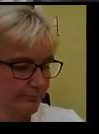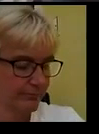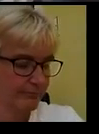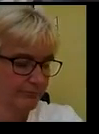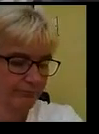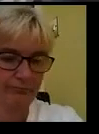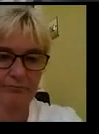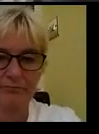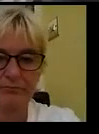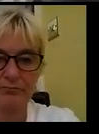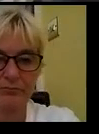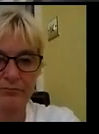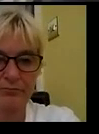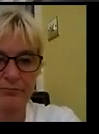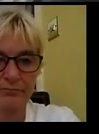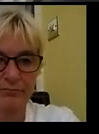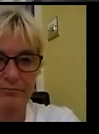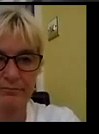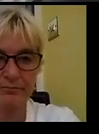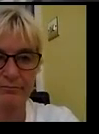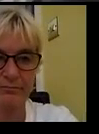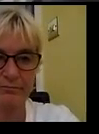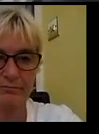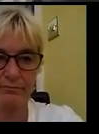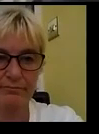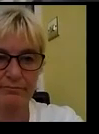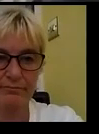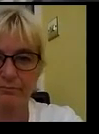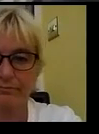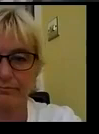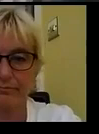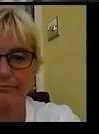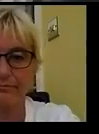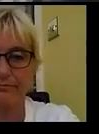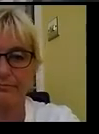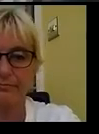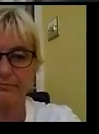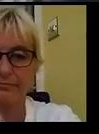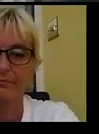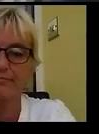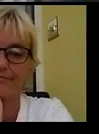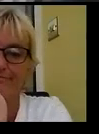Welcome to the Facebook live where Mark Serwotka and myself Fran Heathcote are joined this